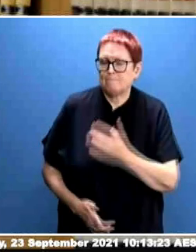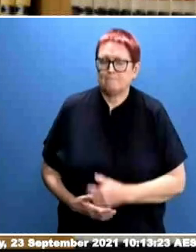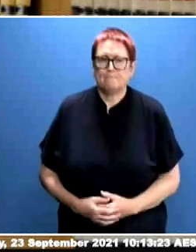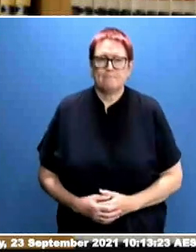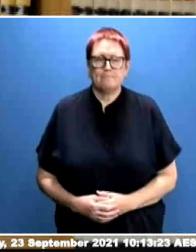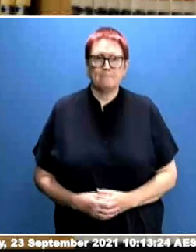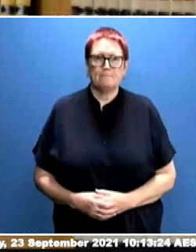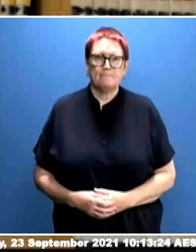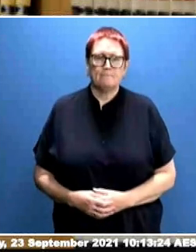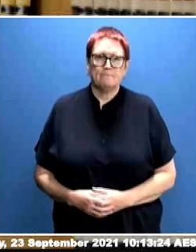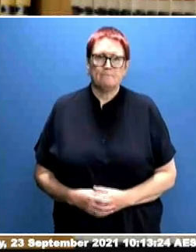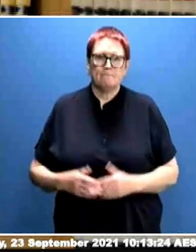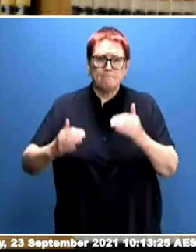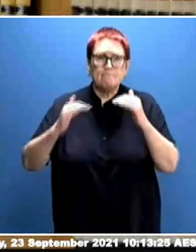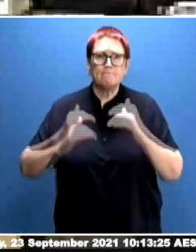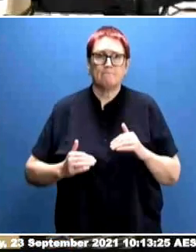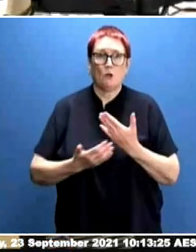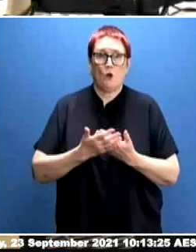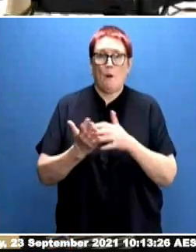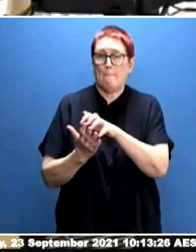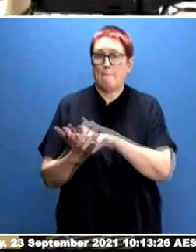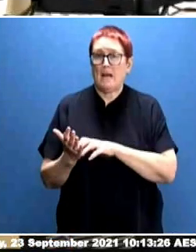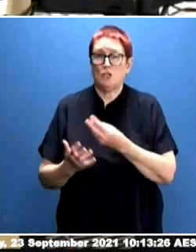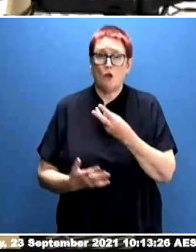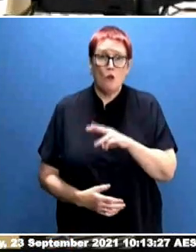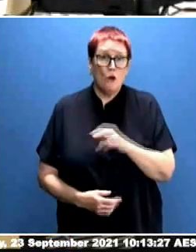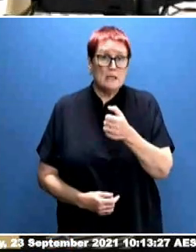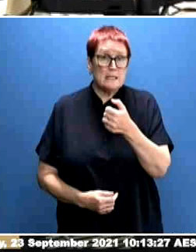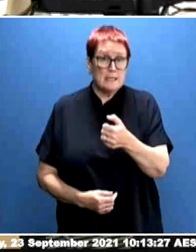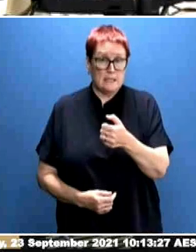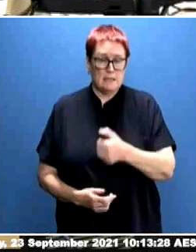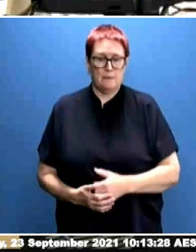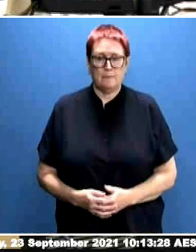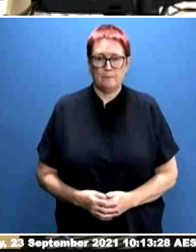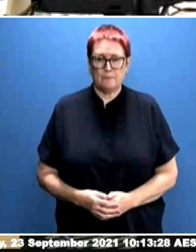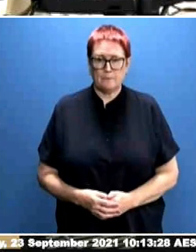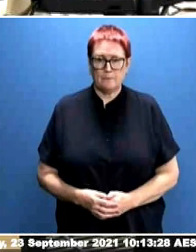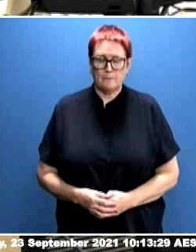If we just go then to page 36 of your report,